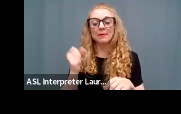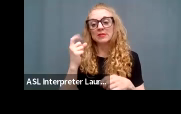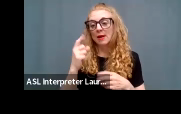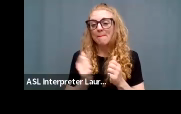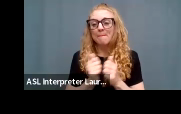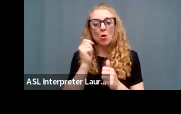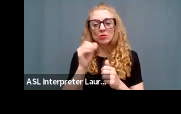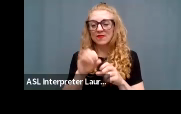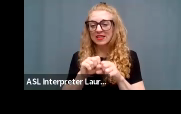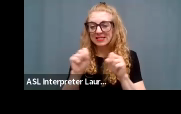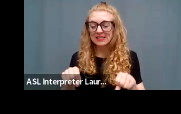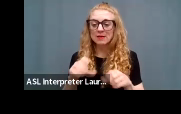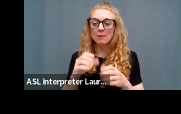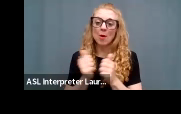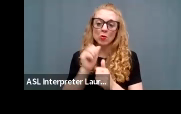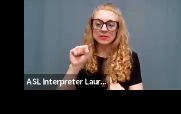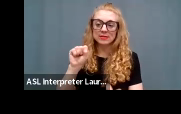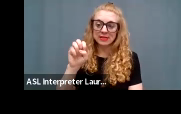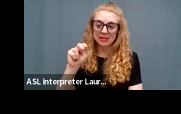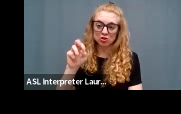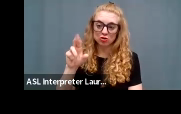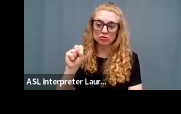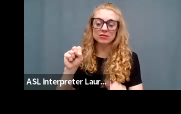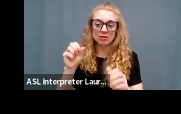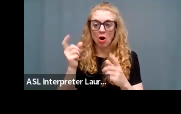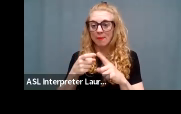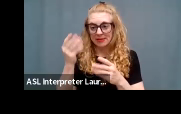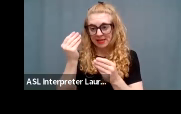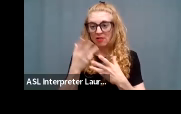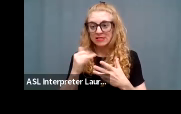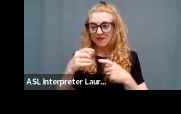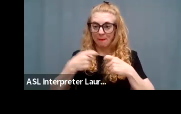most sensors we can automatically have tell us if the battery is going low but